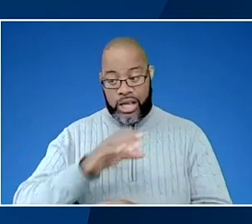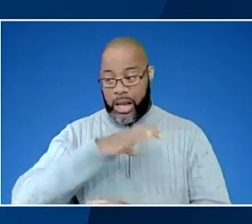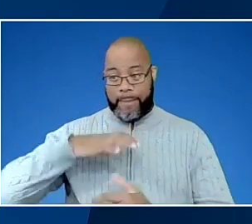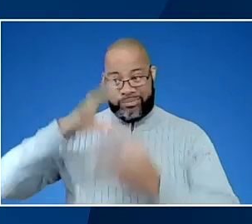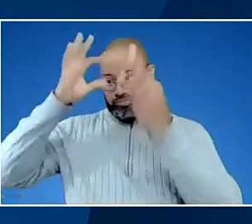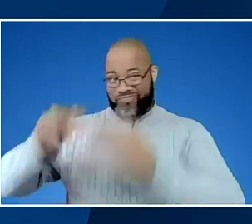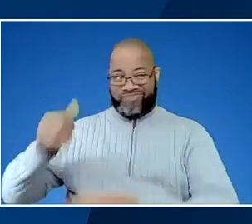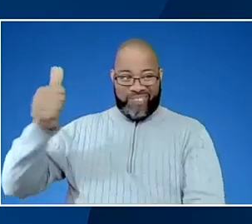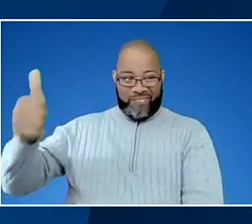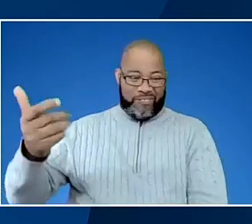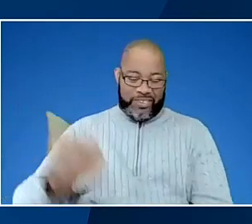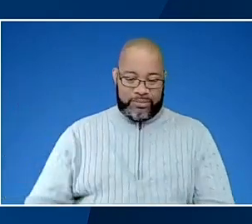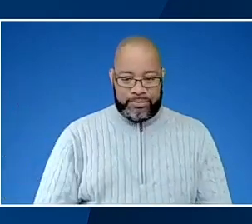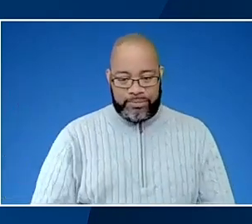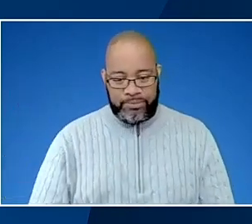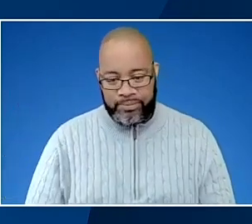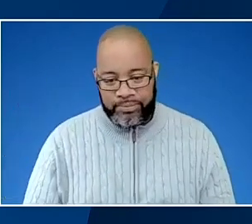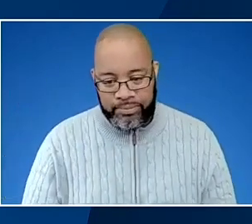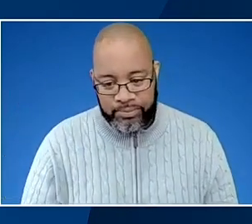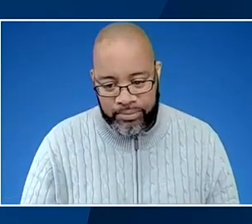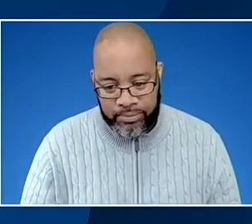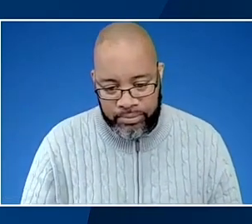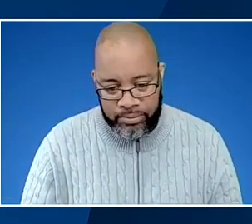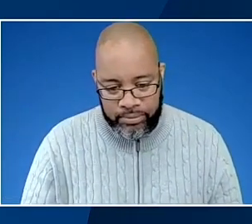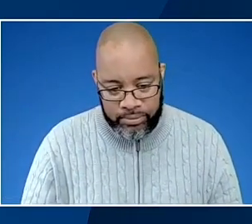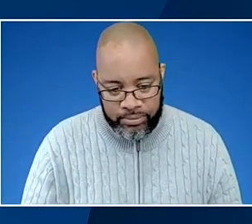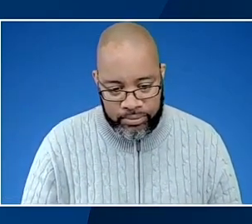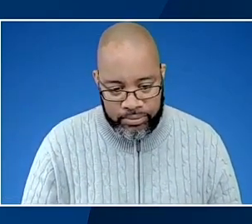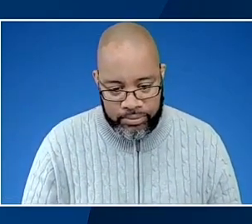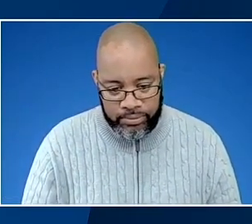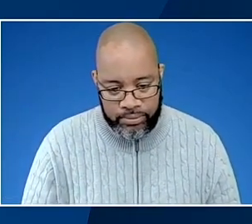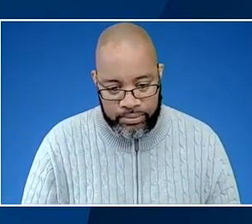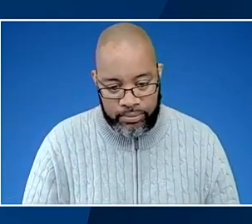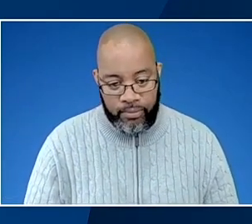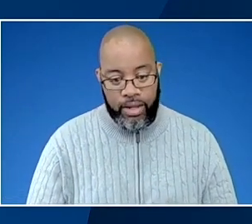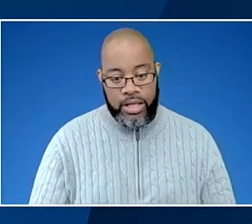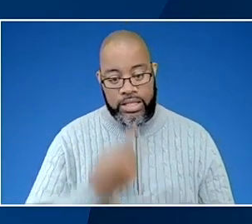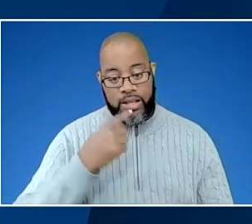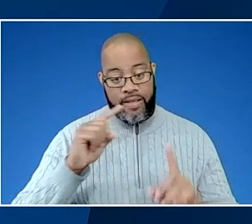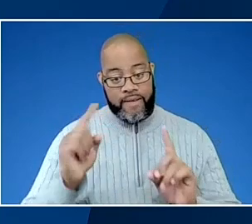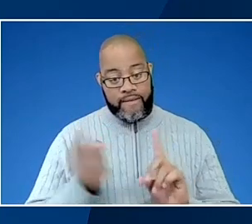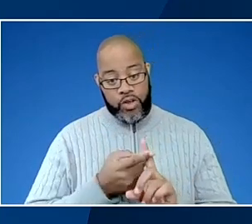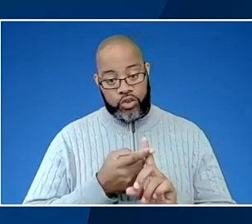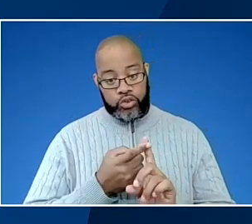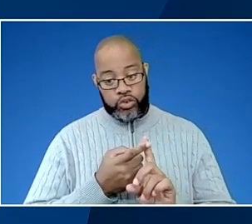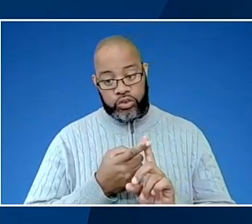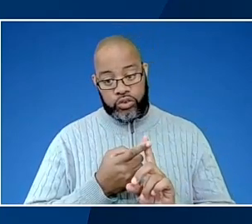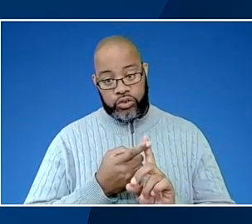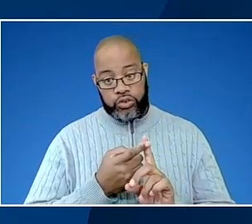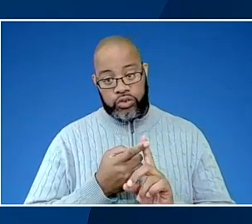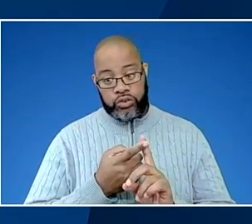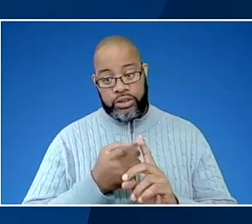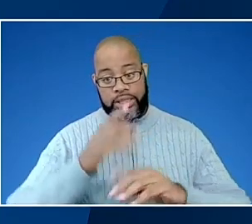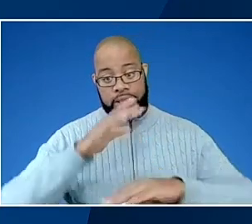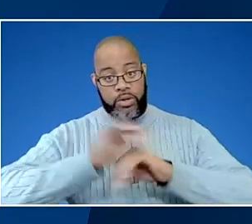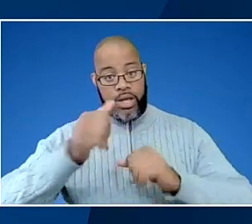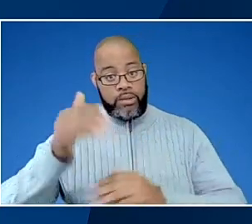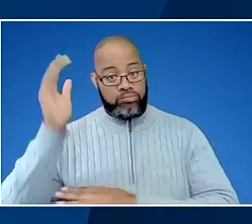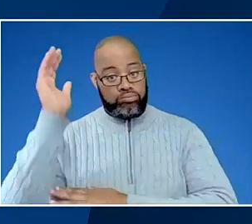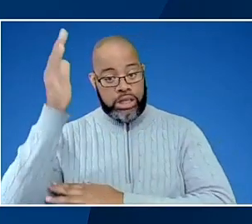Aaron, go ahead. Sorry. So like I said at the first, you know, table you all can present out, you know,